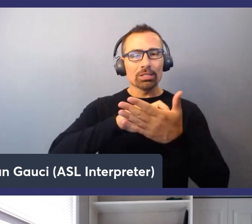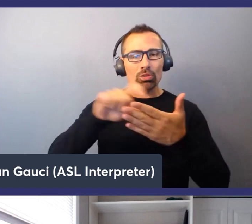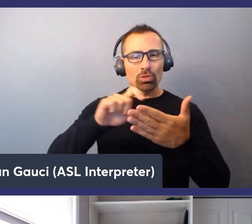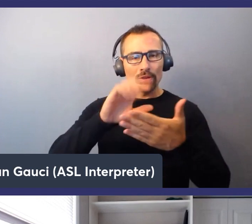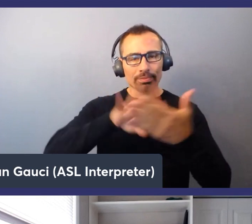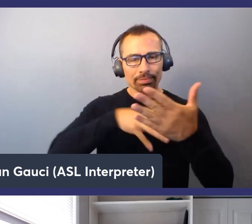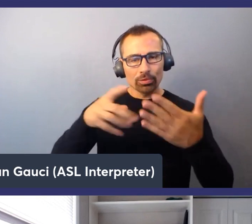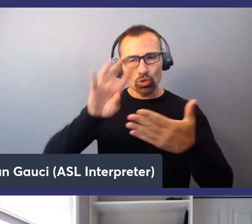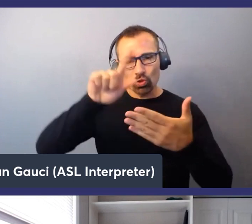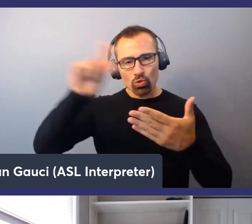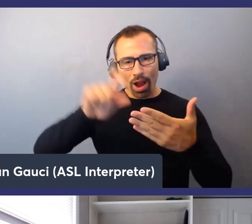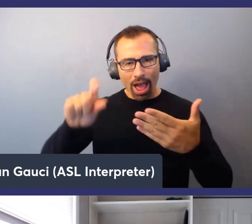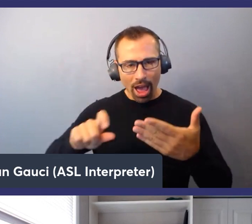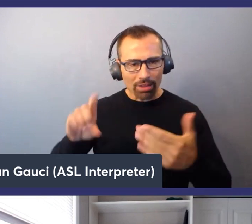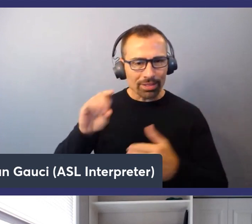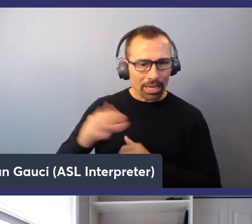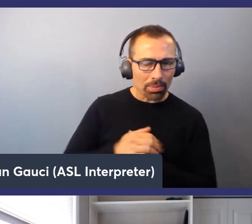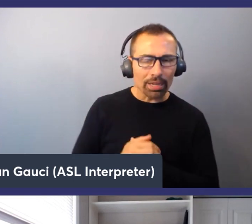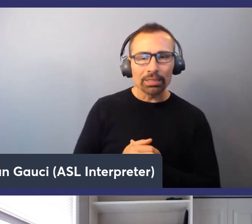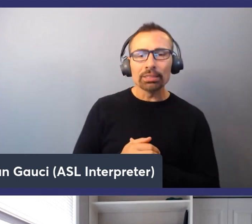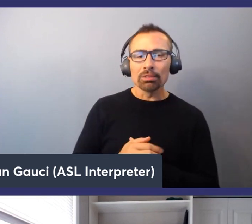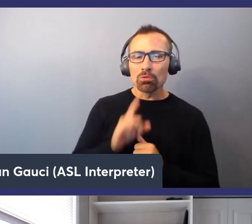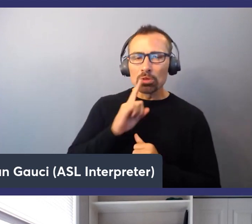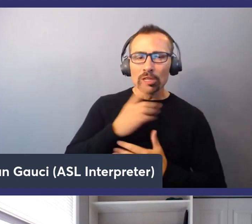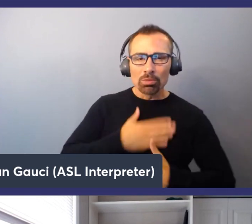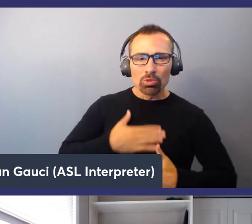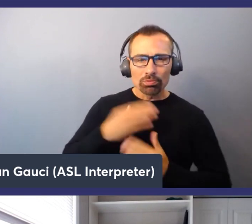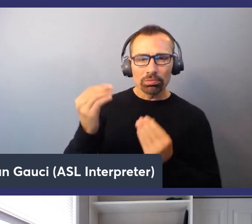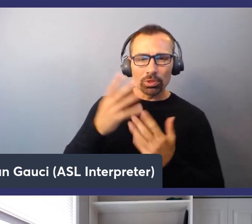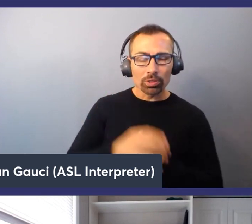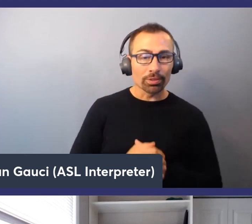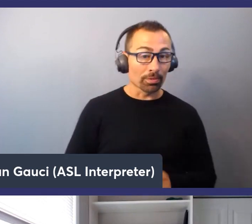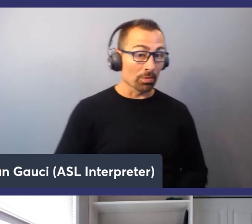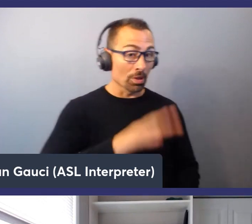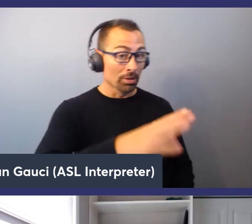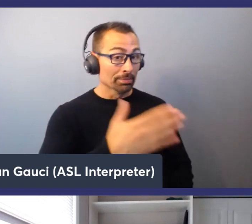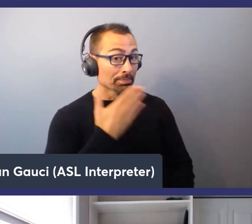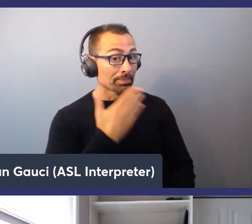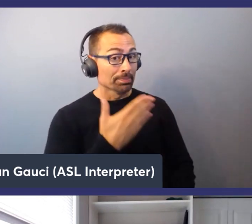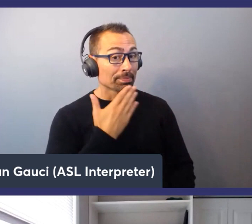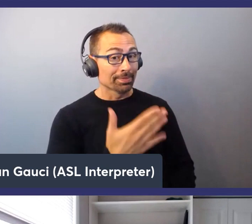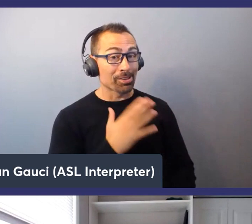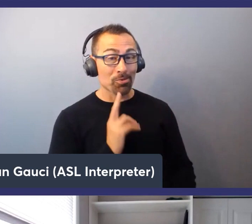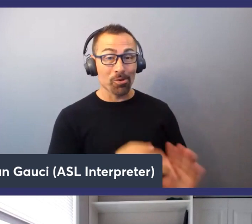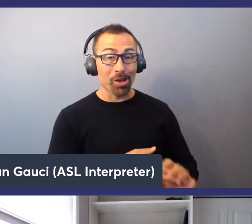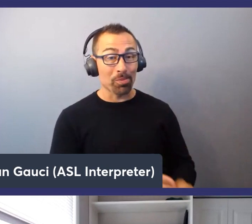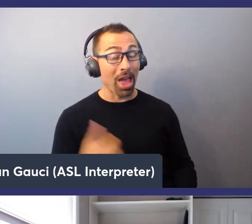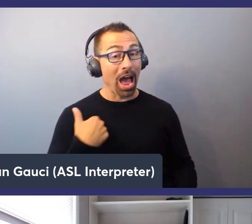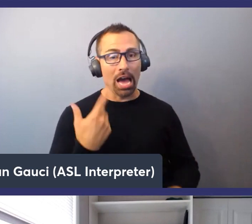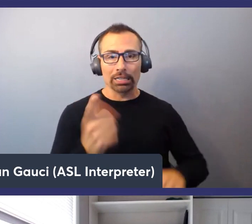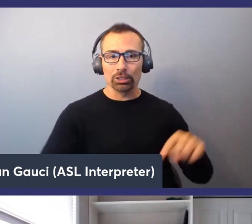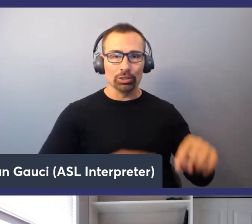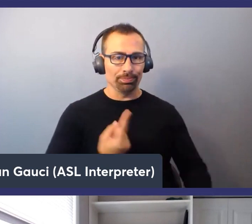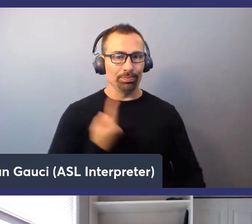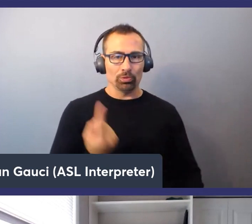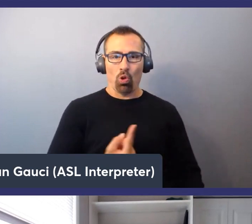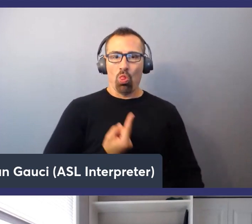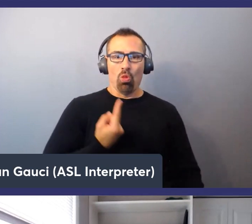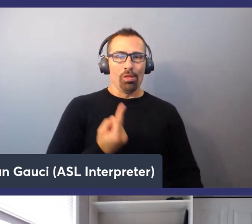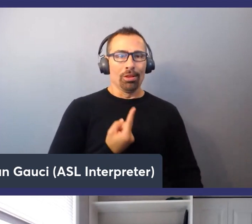Thank you for having me, Daniel. I couldn't have done this without the rest of the Neptune team either. I get to sit up here and talk about it.